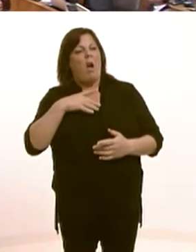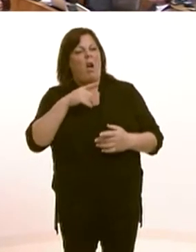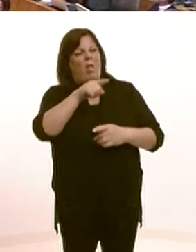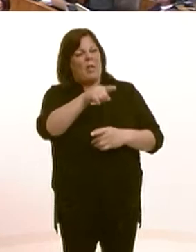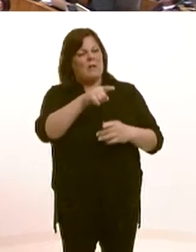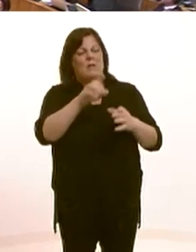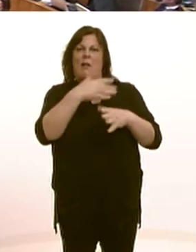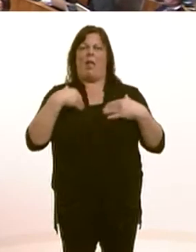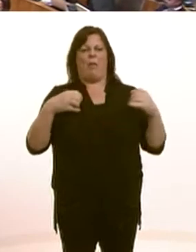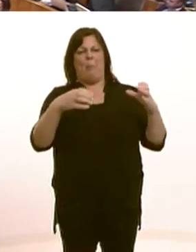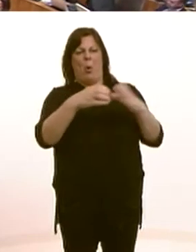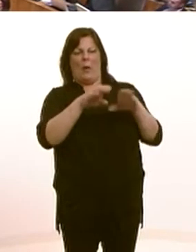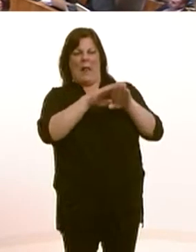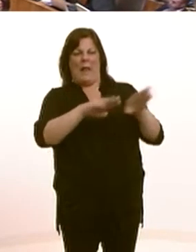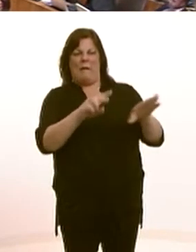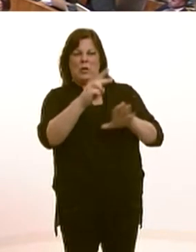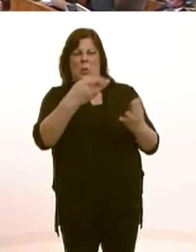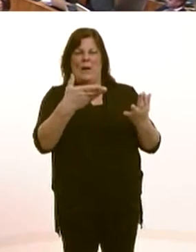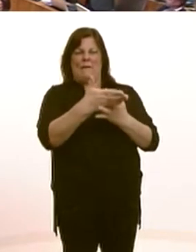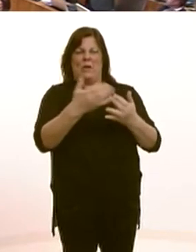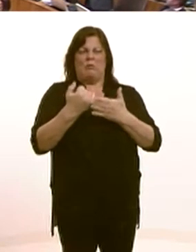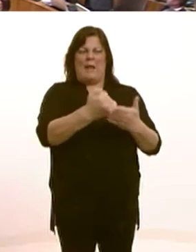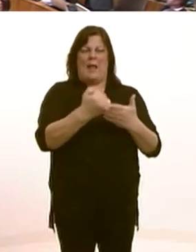from the Welsh Government, you have to ask yourself, ëWhatís going wrong?í The truth